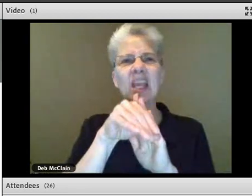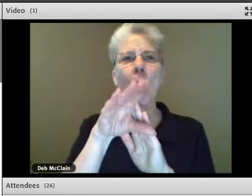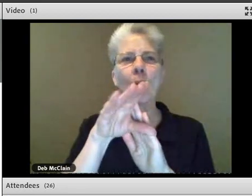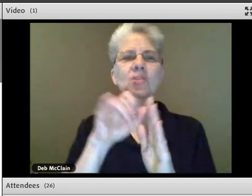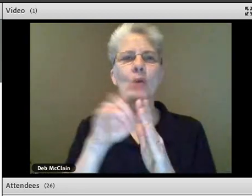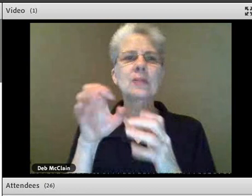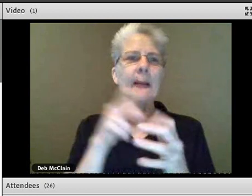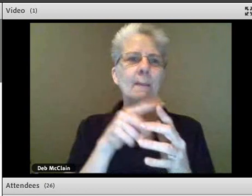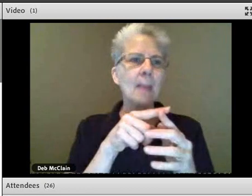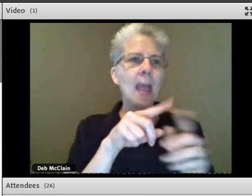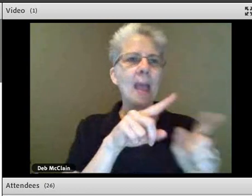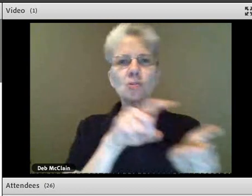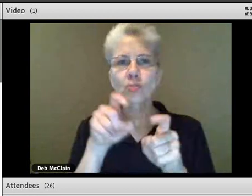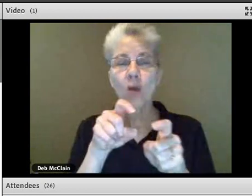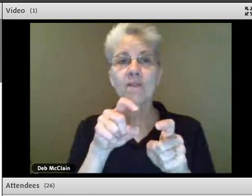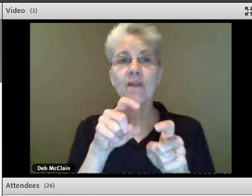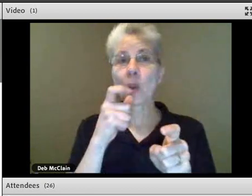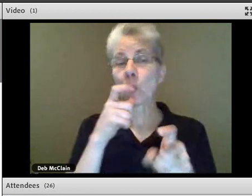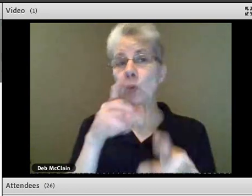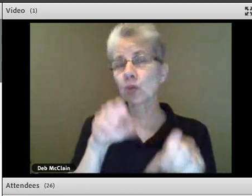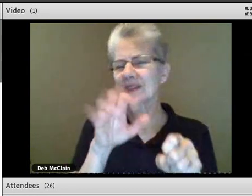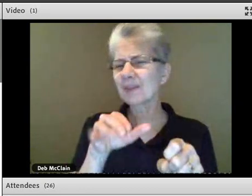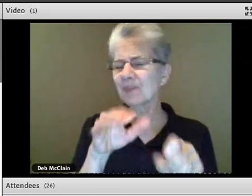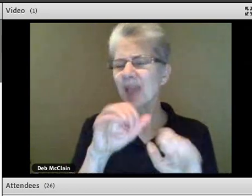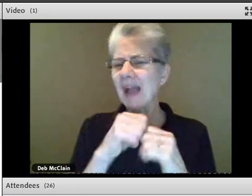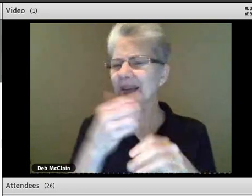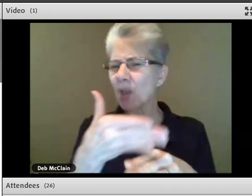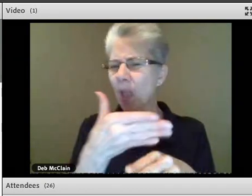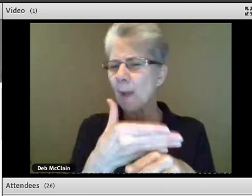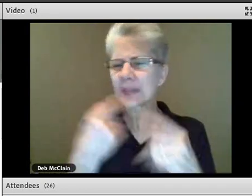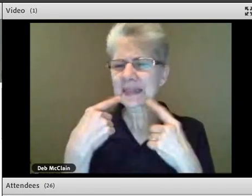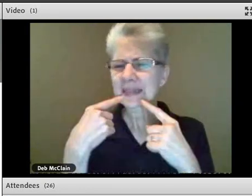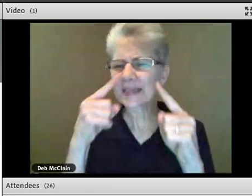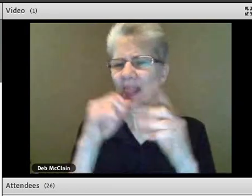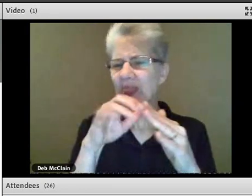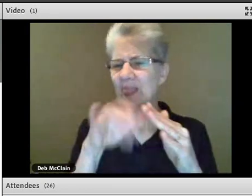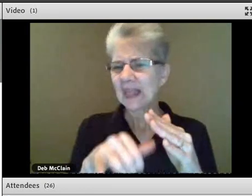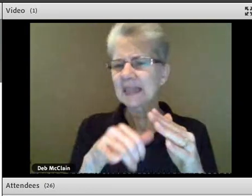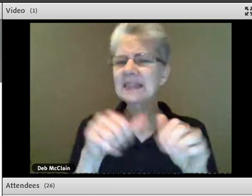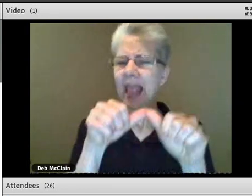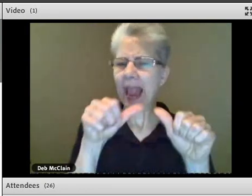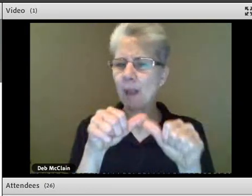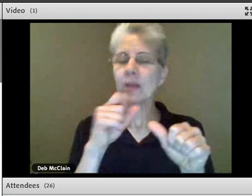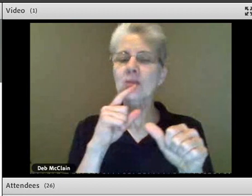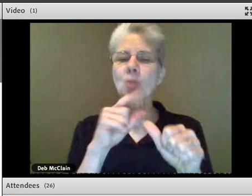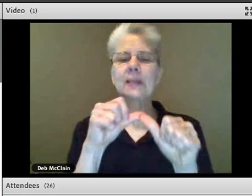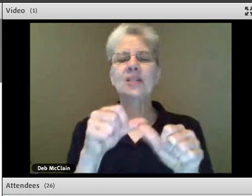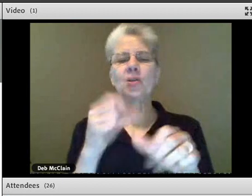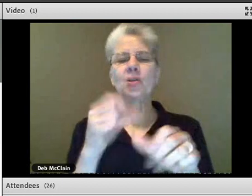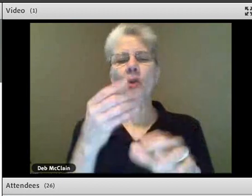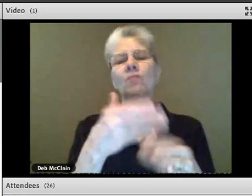you survey your users of who took it, and say, "Hey, how can we make you more successful in this role?" and so it's a continued improvement opportunity.